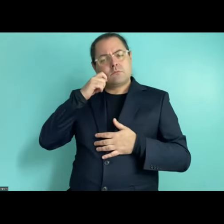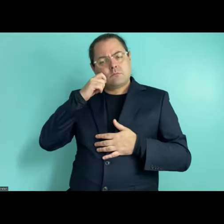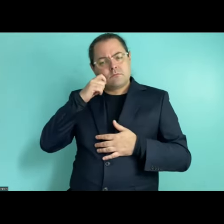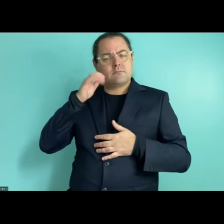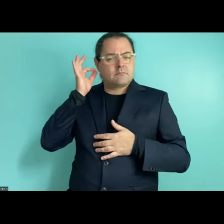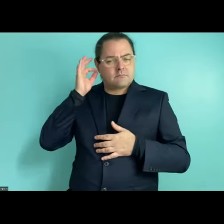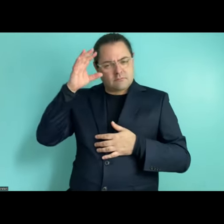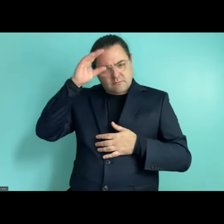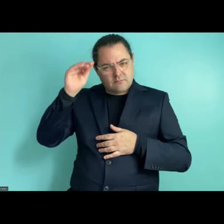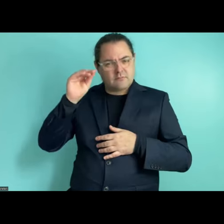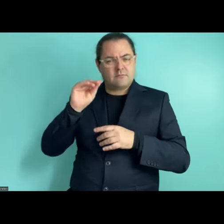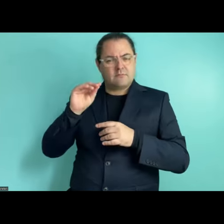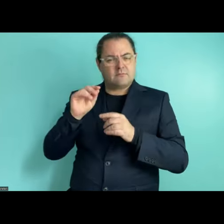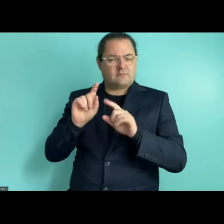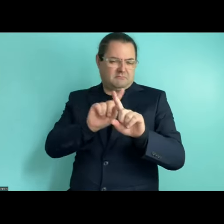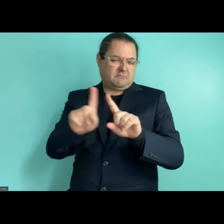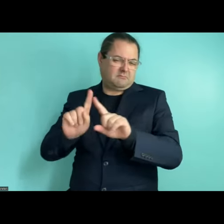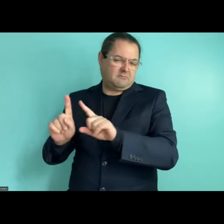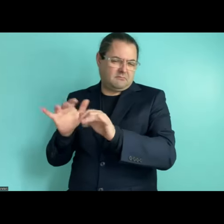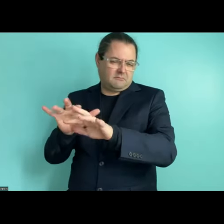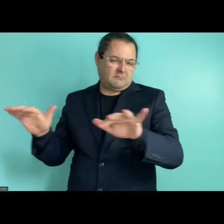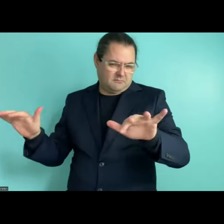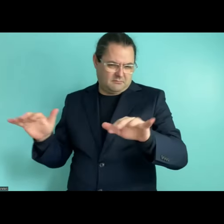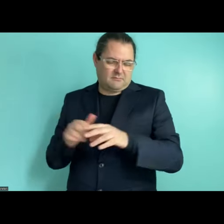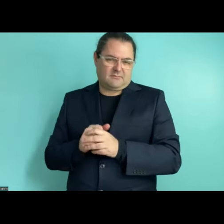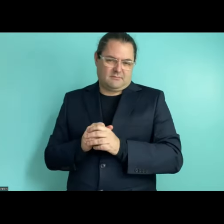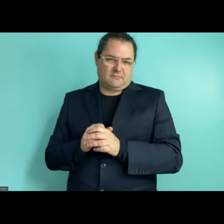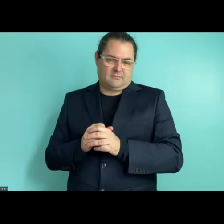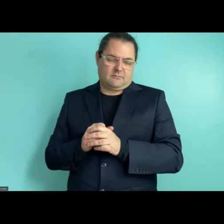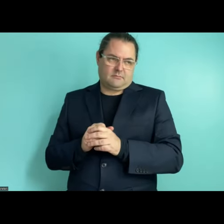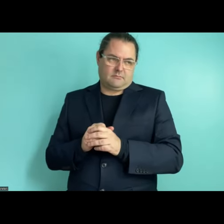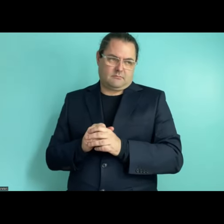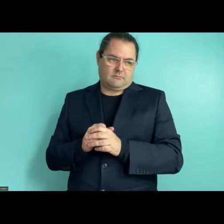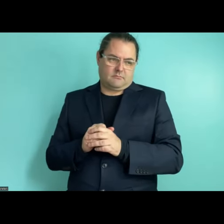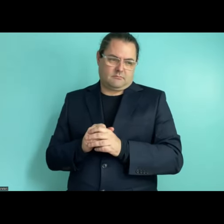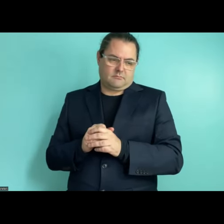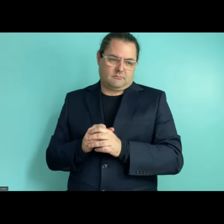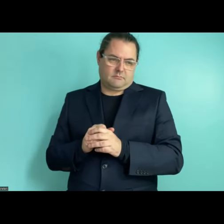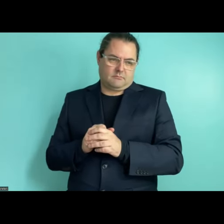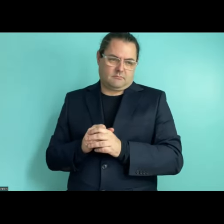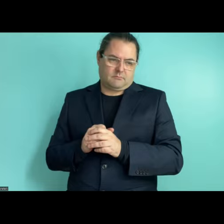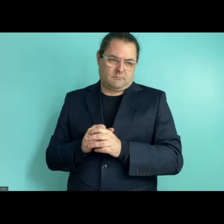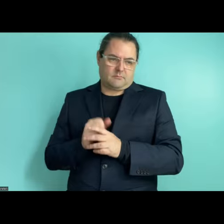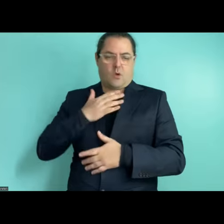trying to heat to the call for no insurance that we put forward, women intake and create